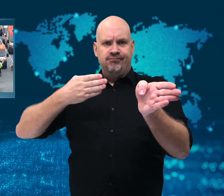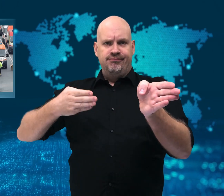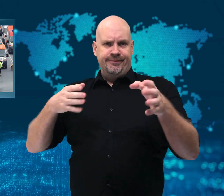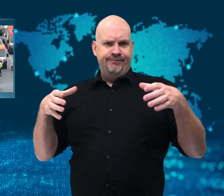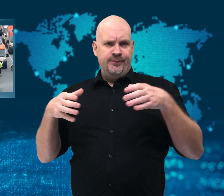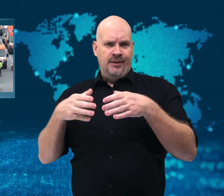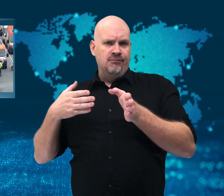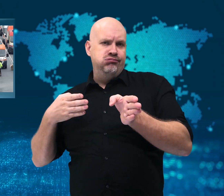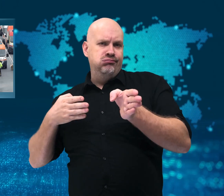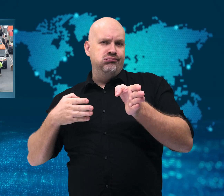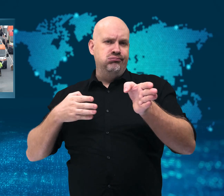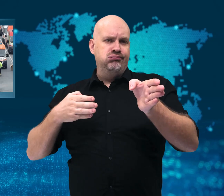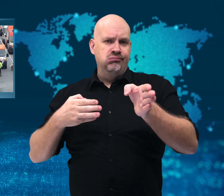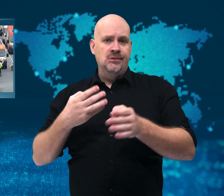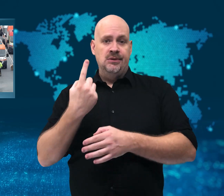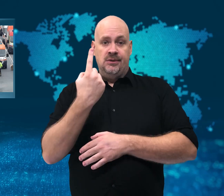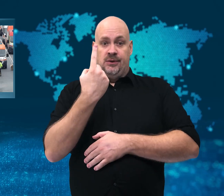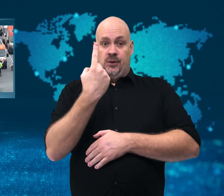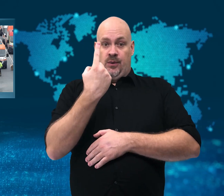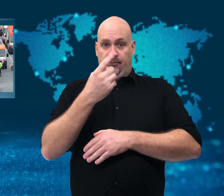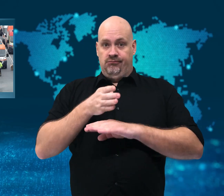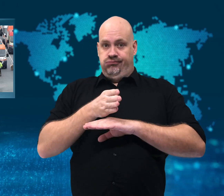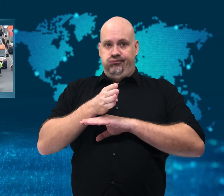in western Bulgaria.